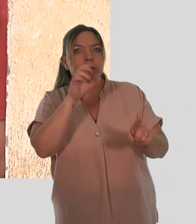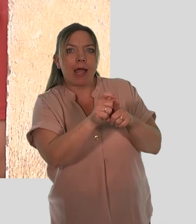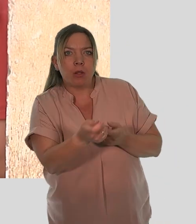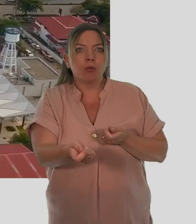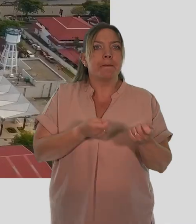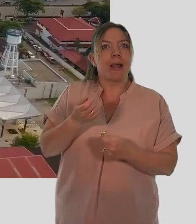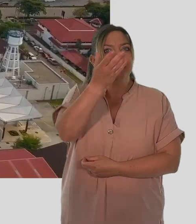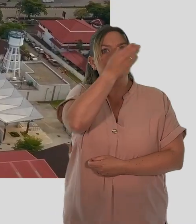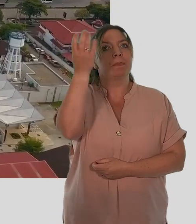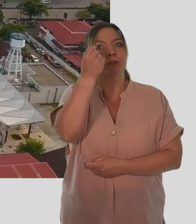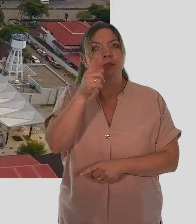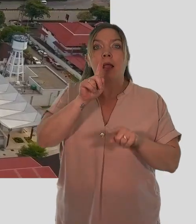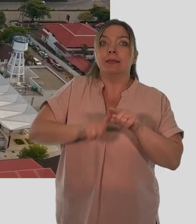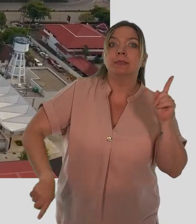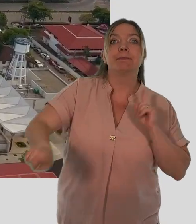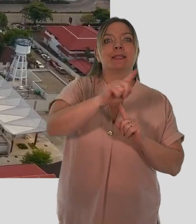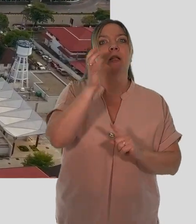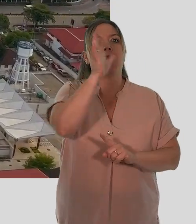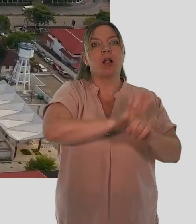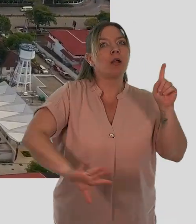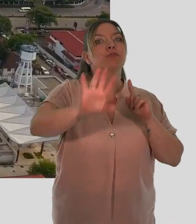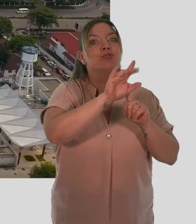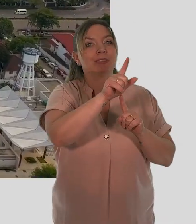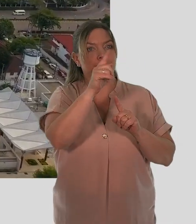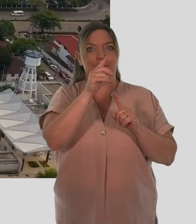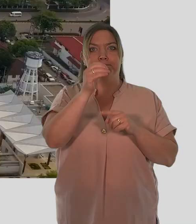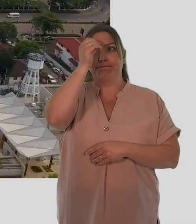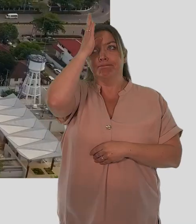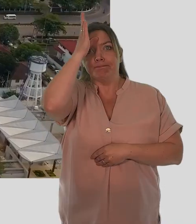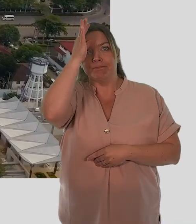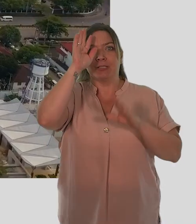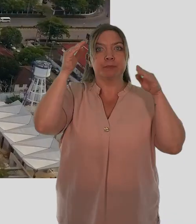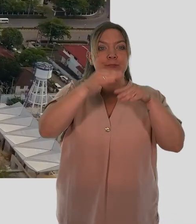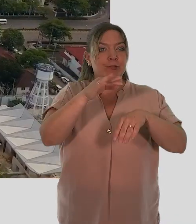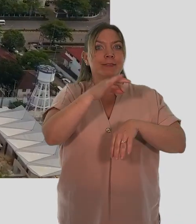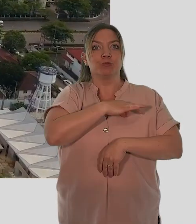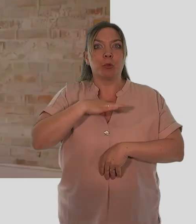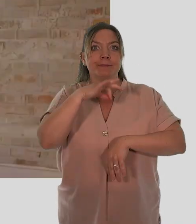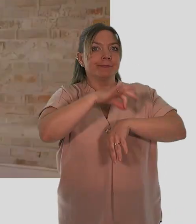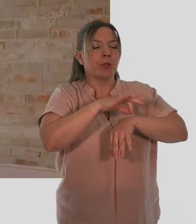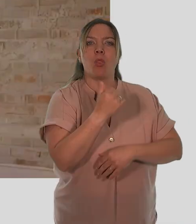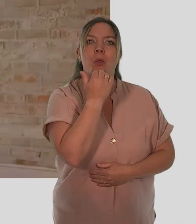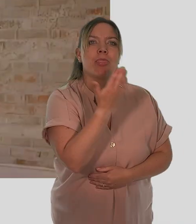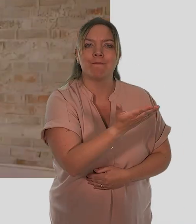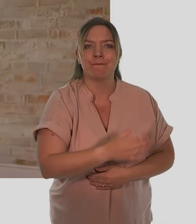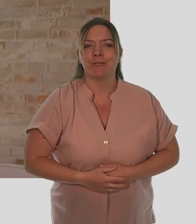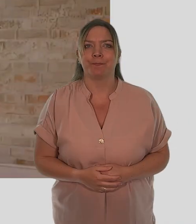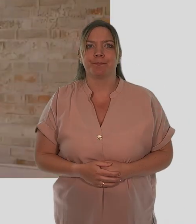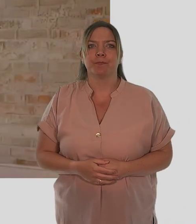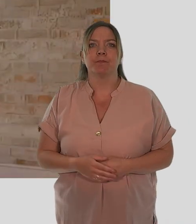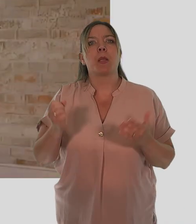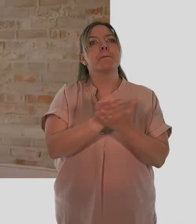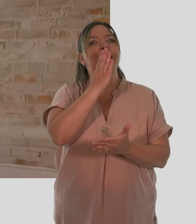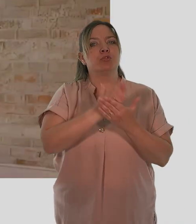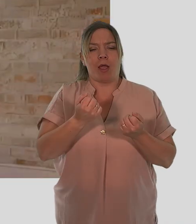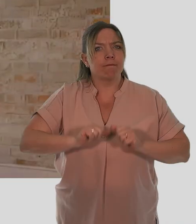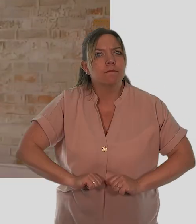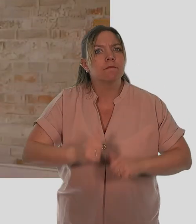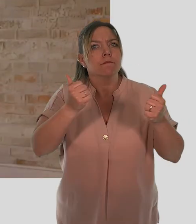has been a longstanding issue in many developed countries. Equity of access to post-diagnosis care